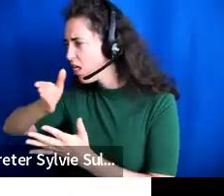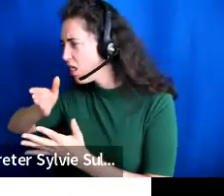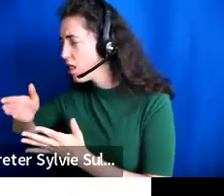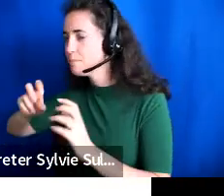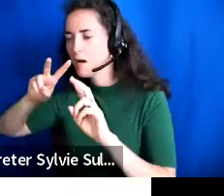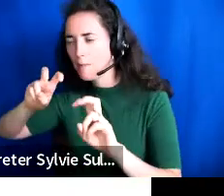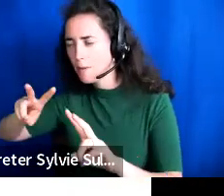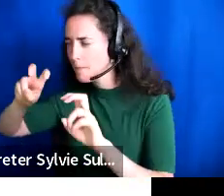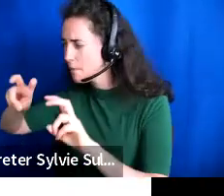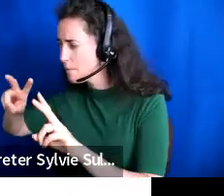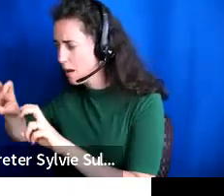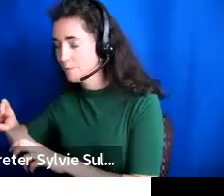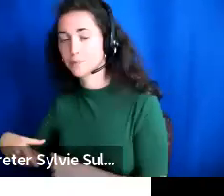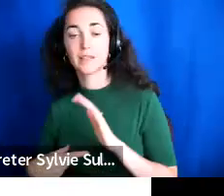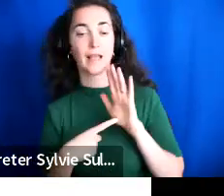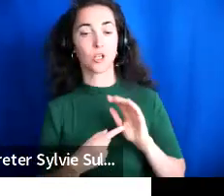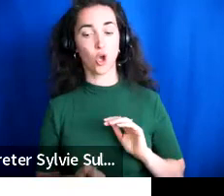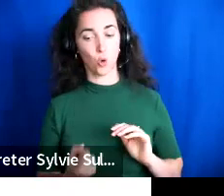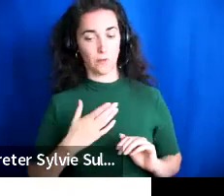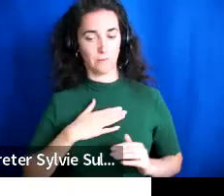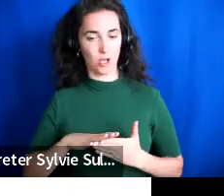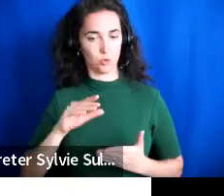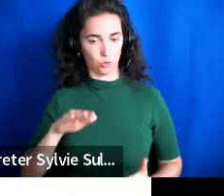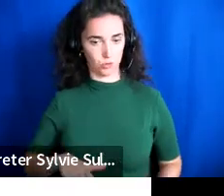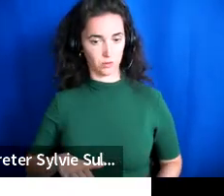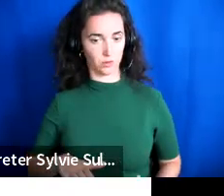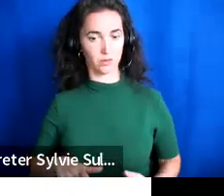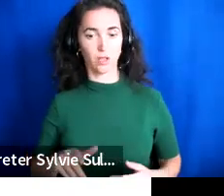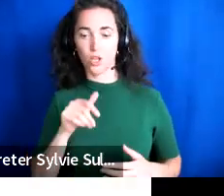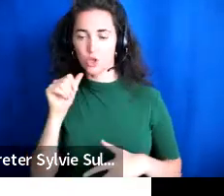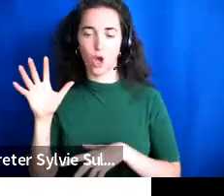One of my students, non traditional students, was involved in my giantology program.